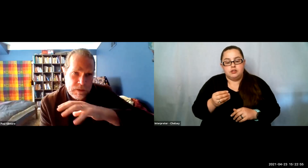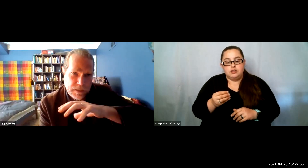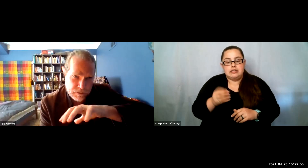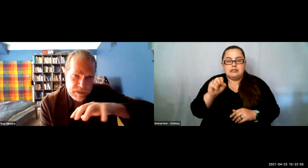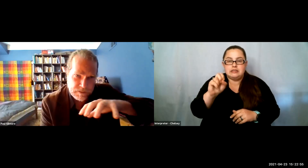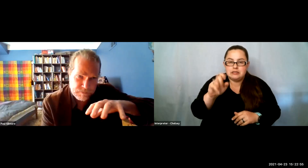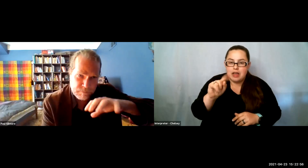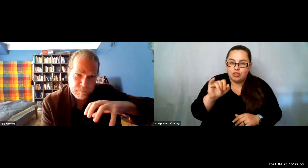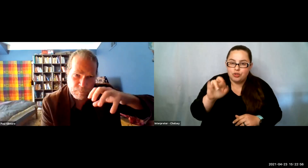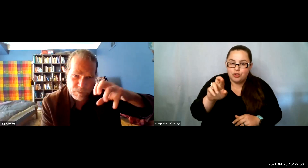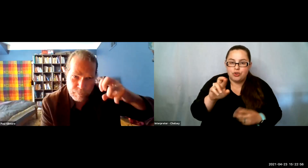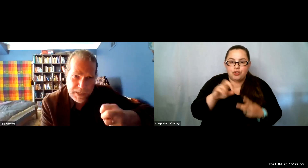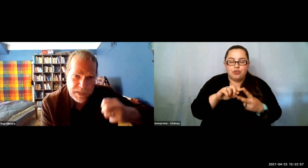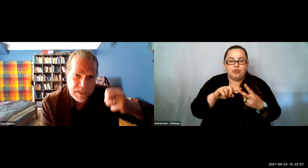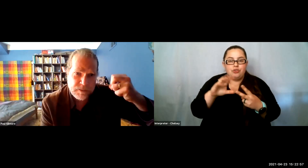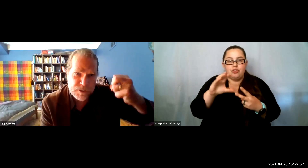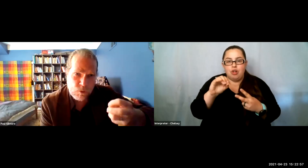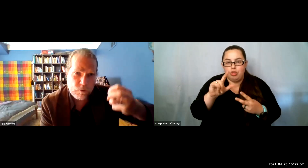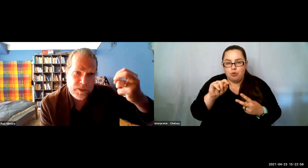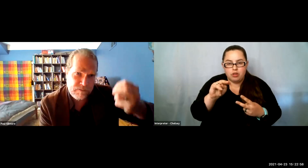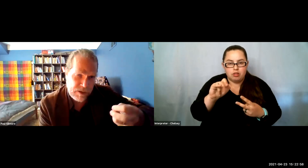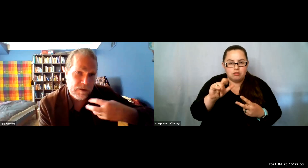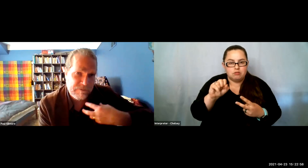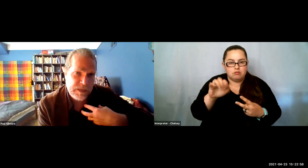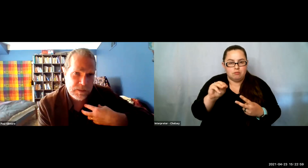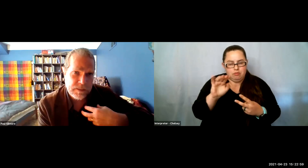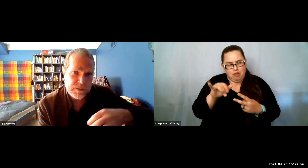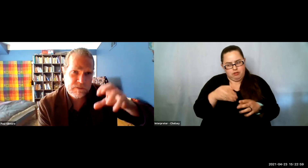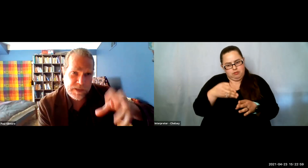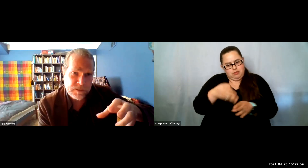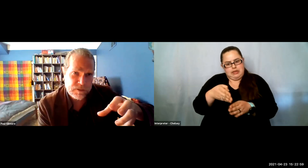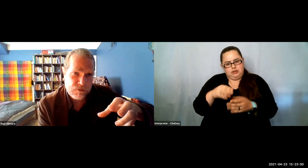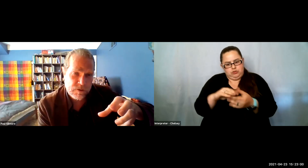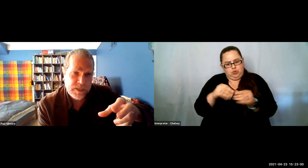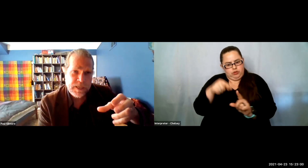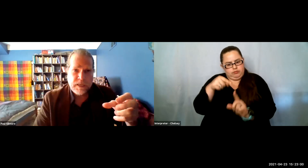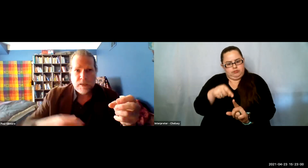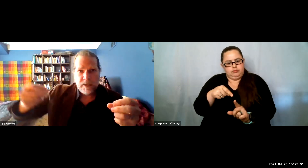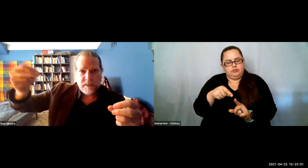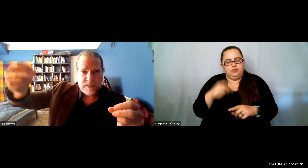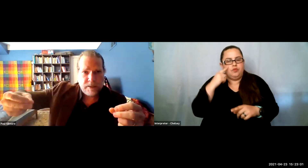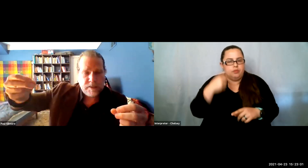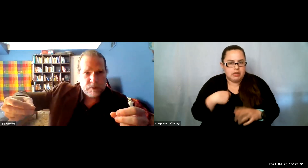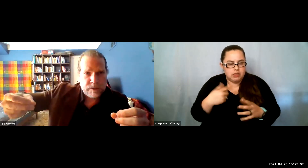That that's the main story there. For me at least that's the story. An Italian immigrant